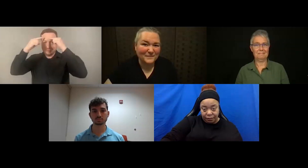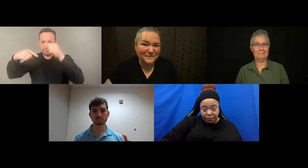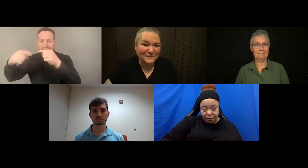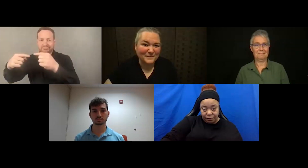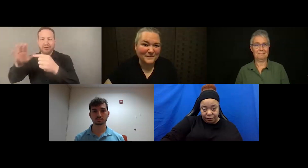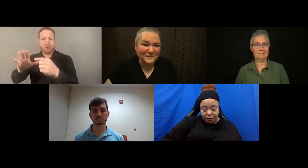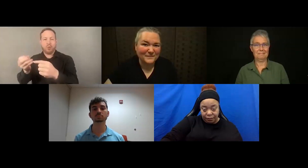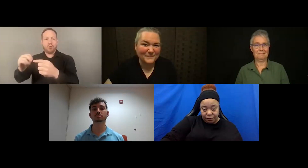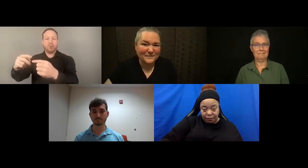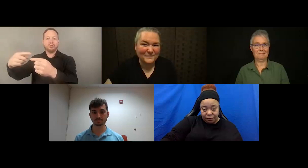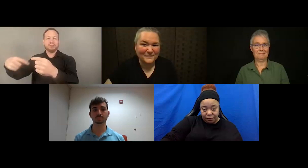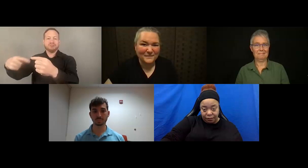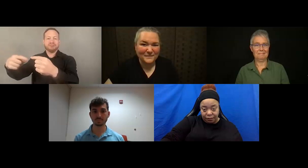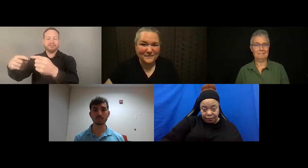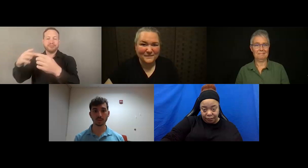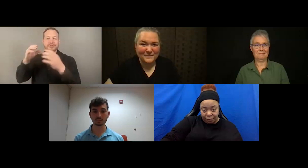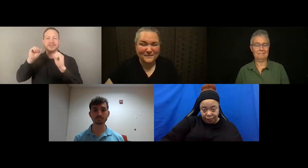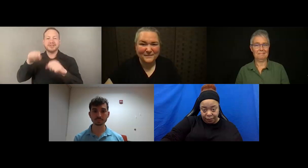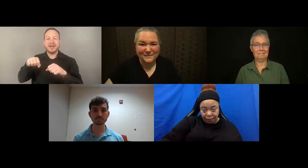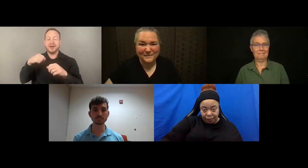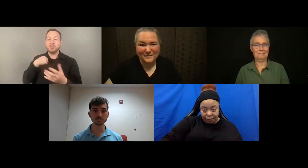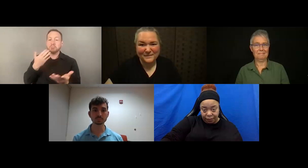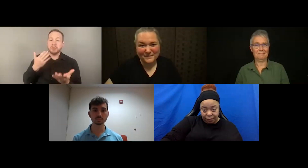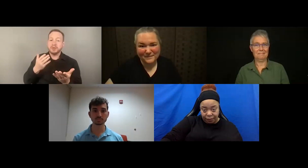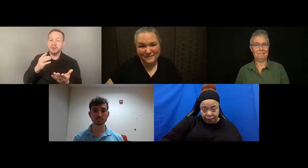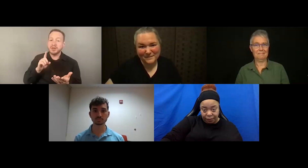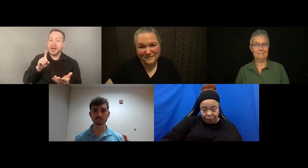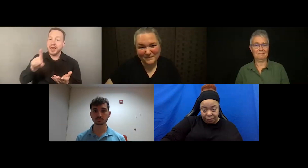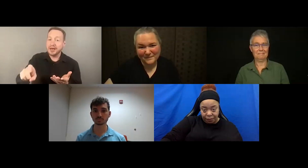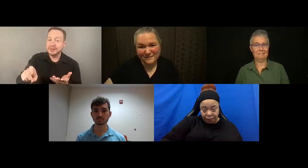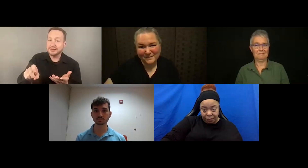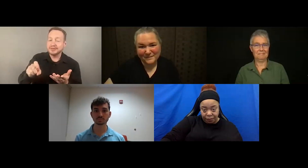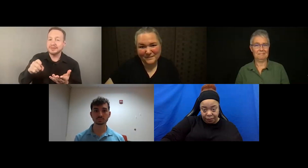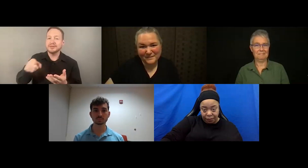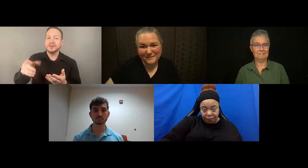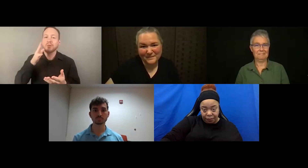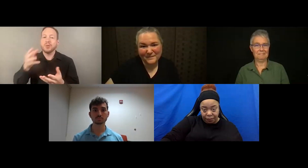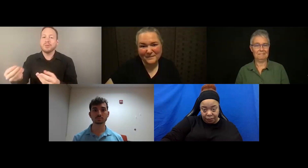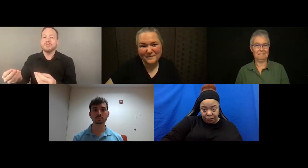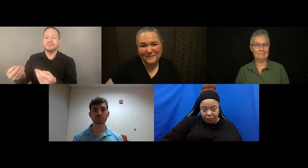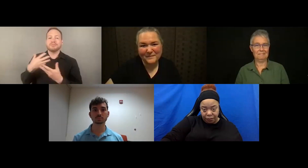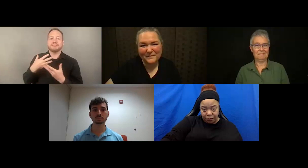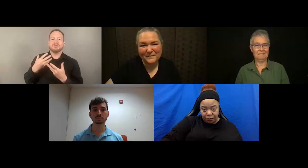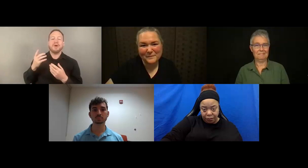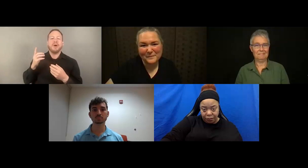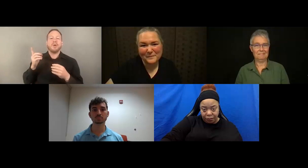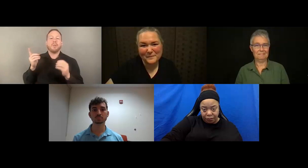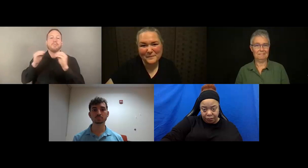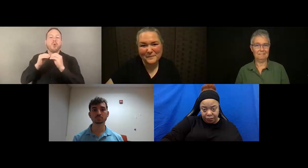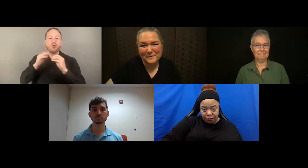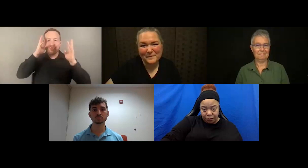AI can "experience" it and do it's own machine learning. Now, when you ask